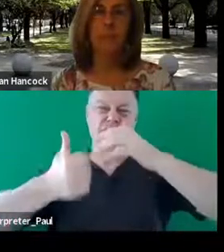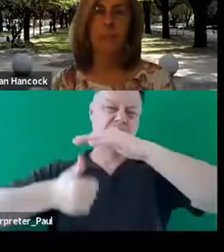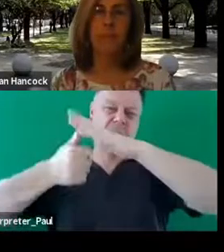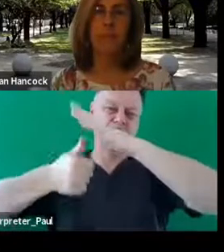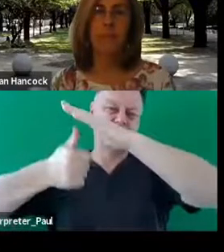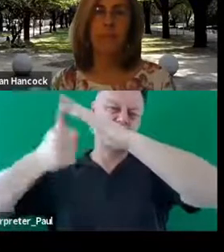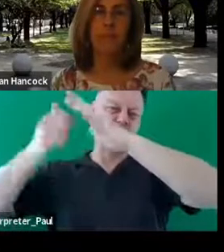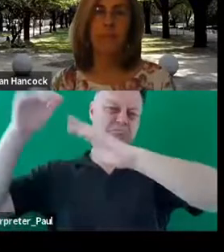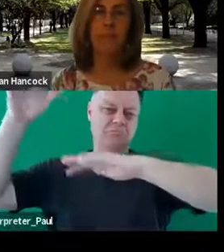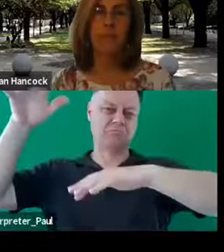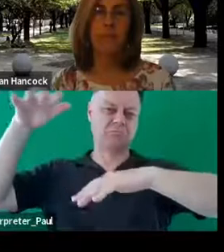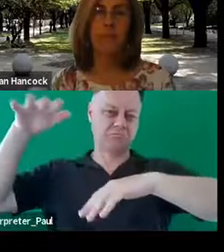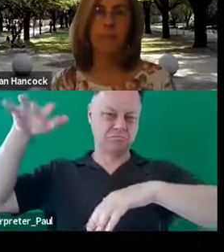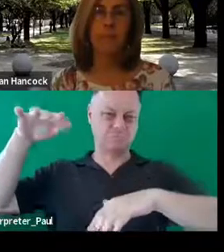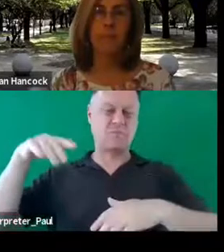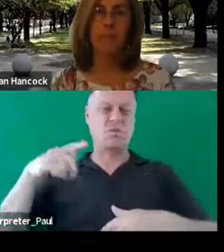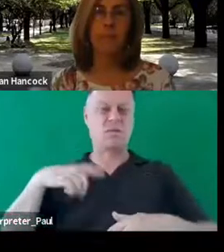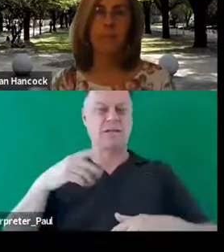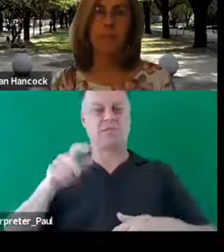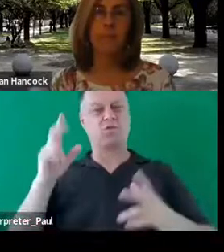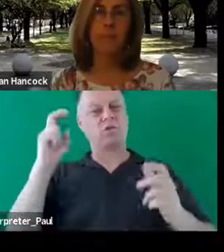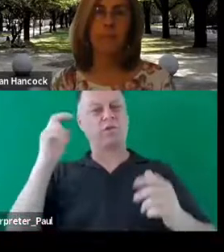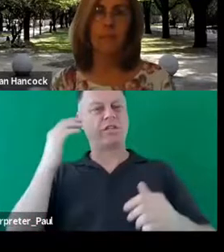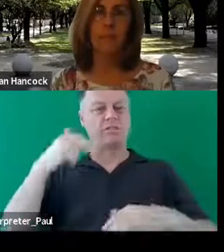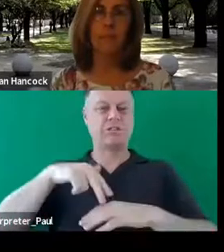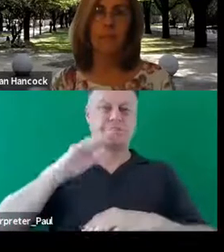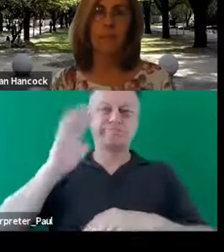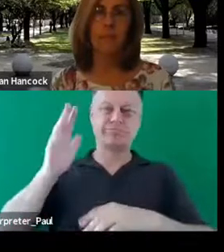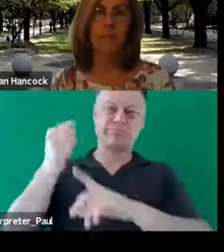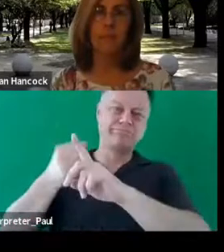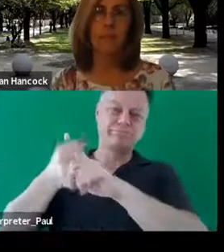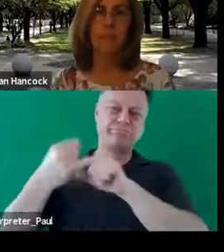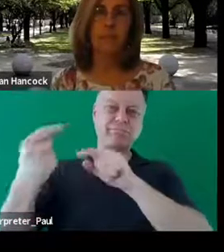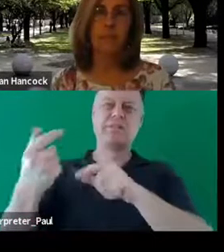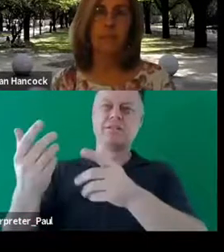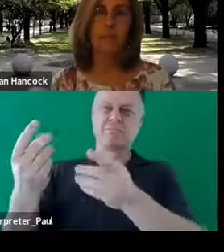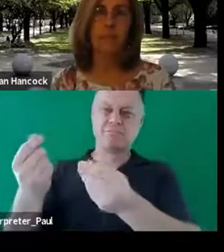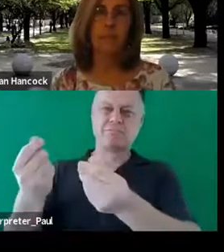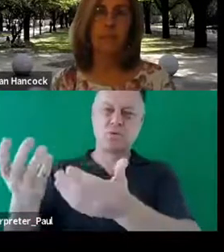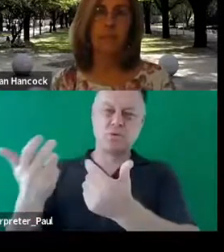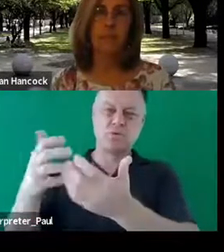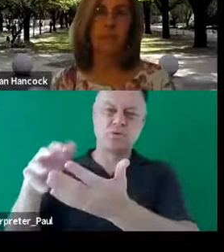so the program can be championed and more resources made available and growth will